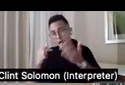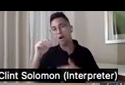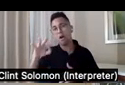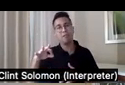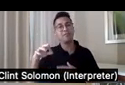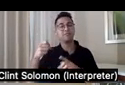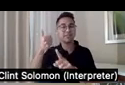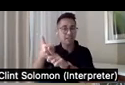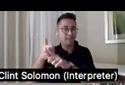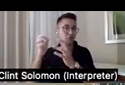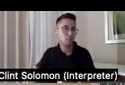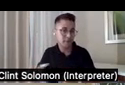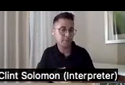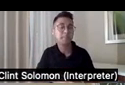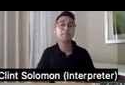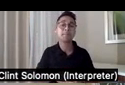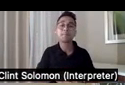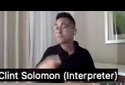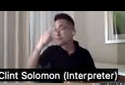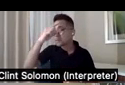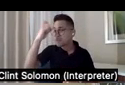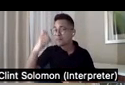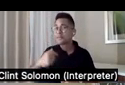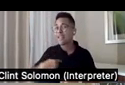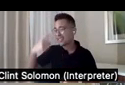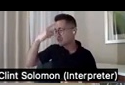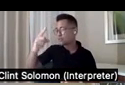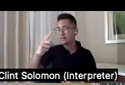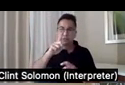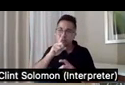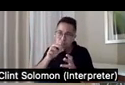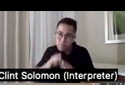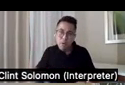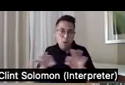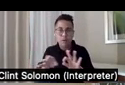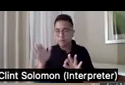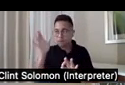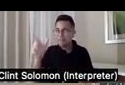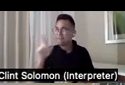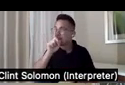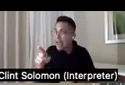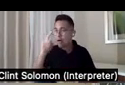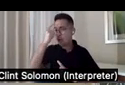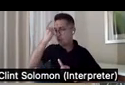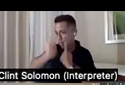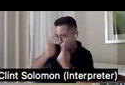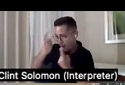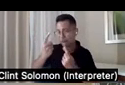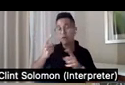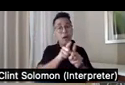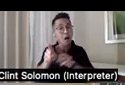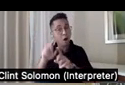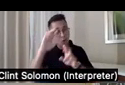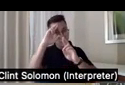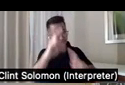and because i think it's so important to be very thoughtful and respectful of the children when we